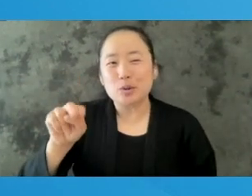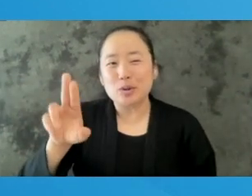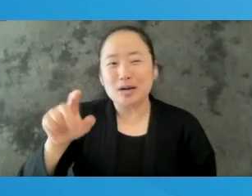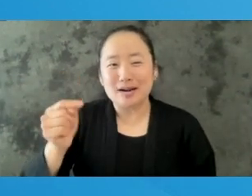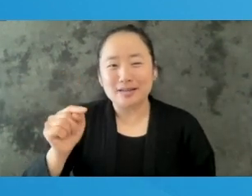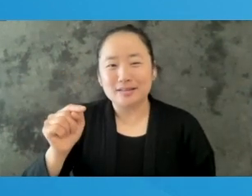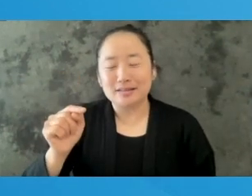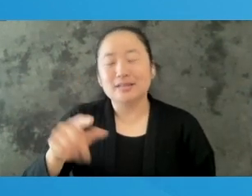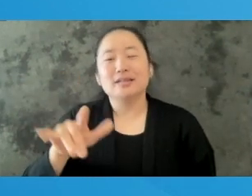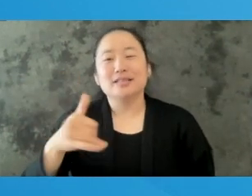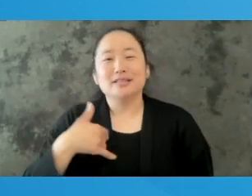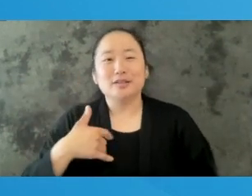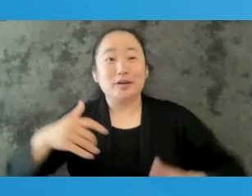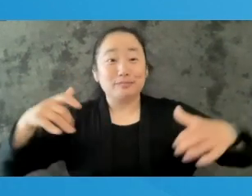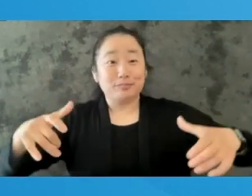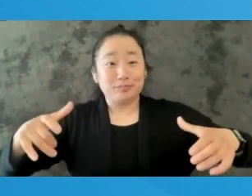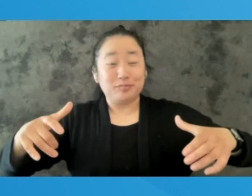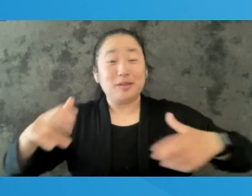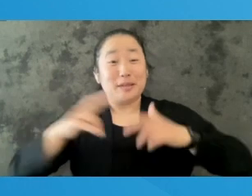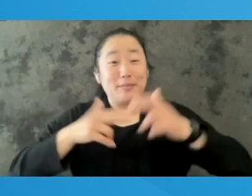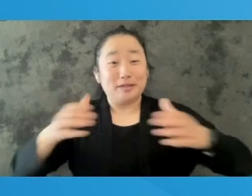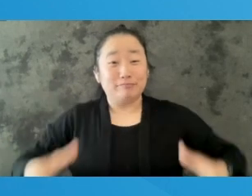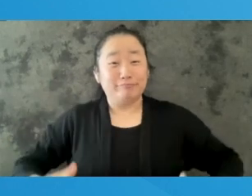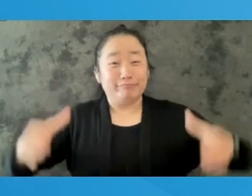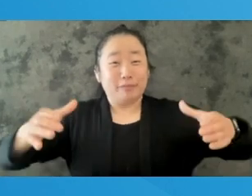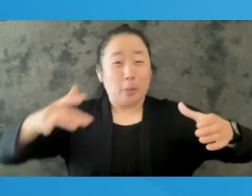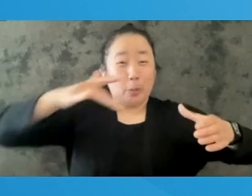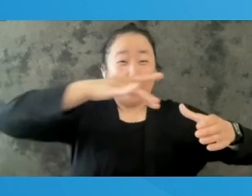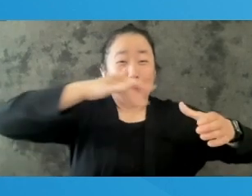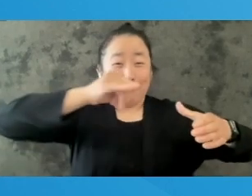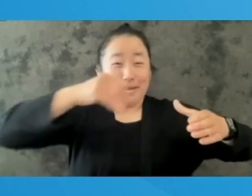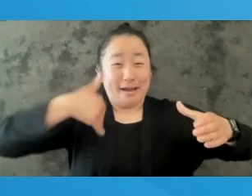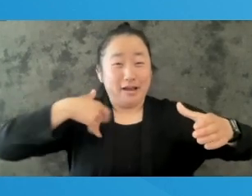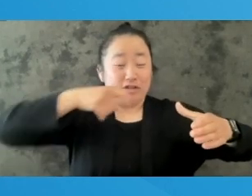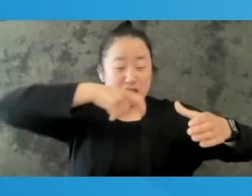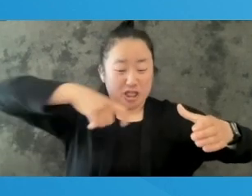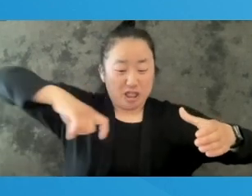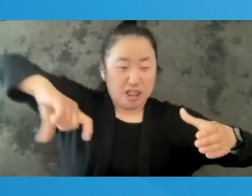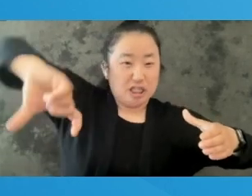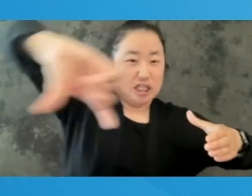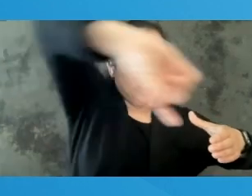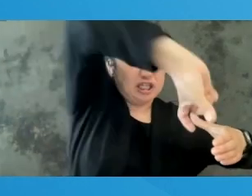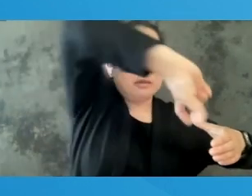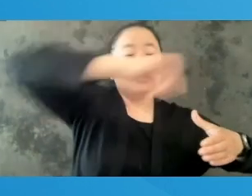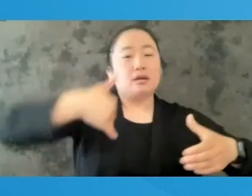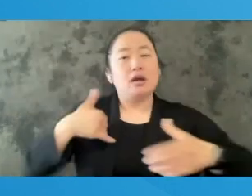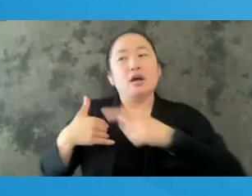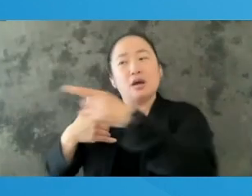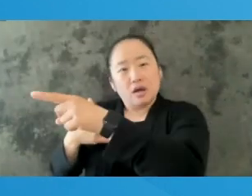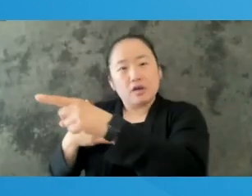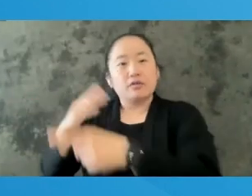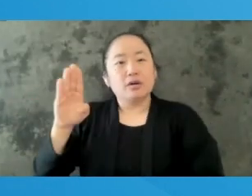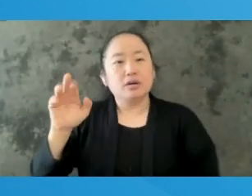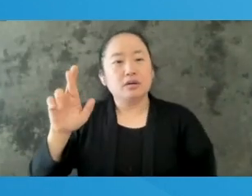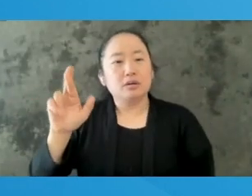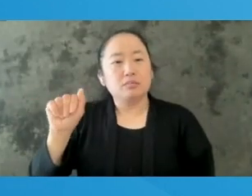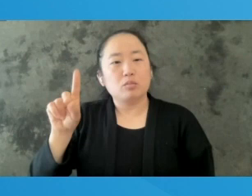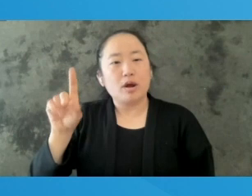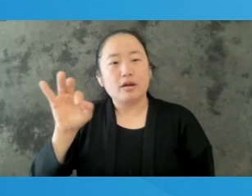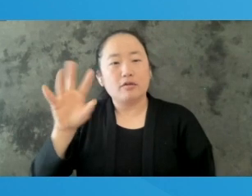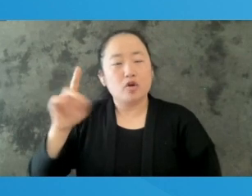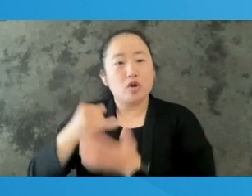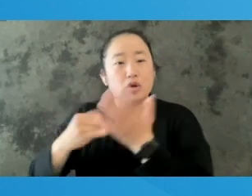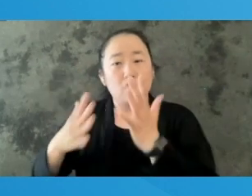So, Bradford, Mark Bradford created eight canvases to fill the entire circle, meaning